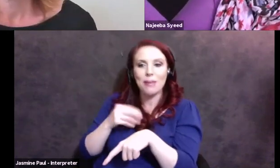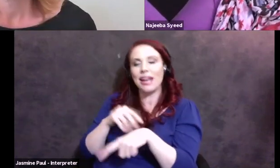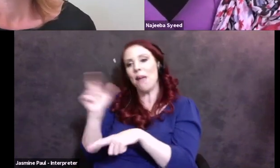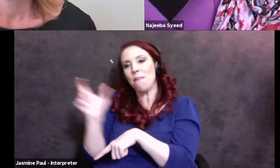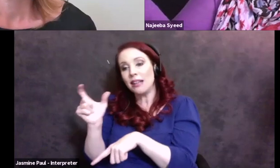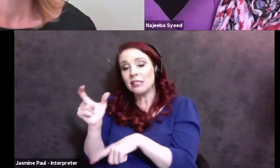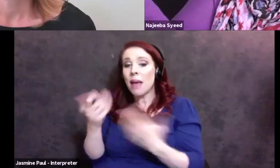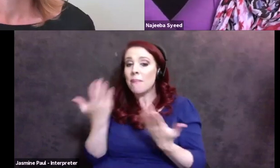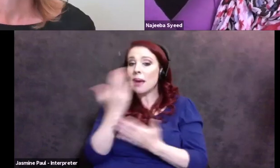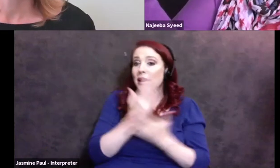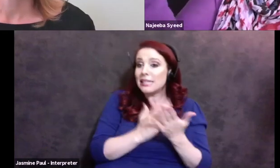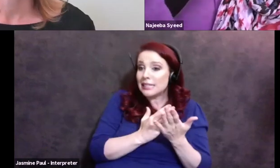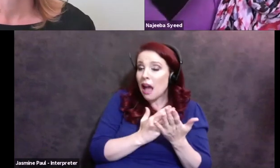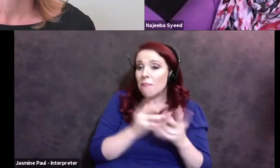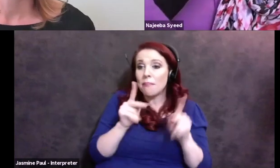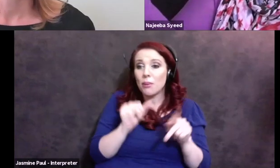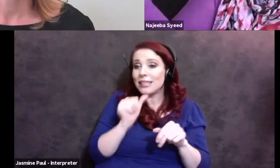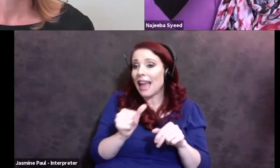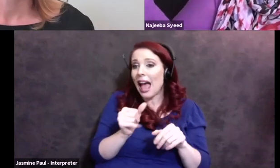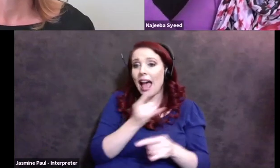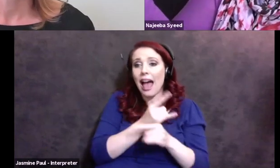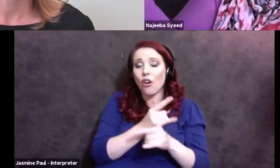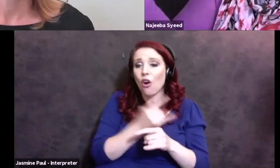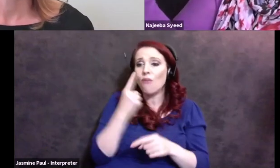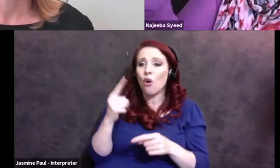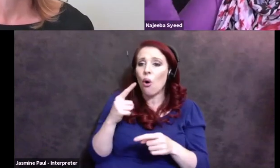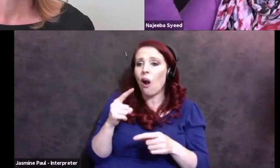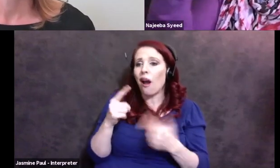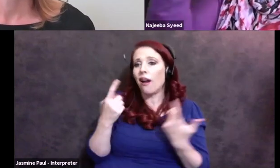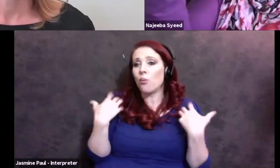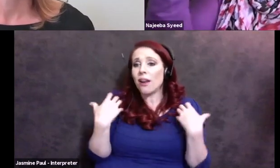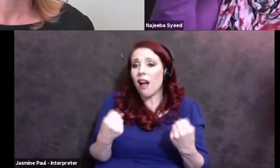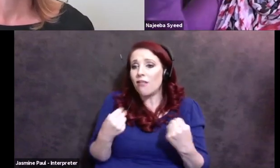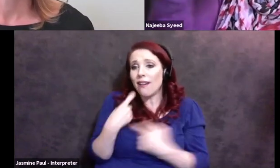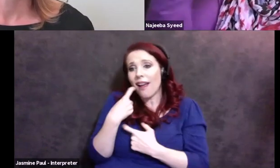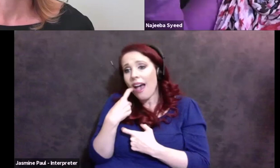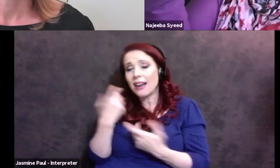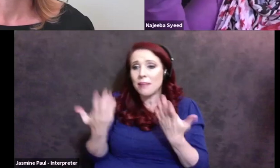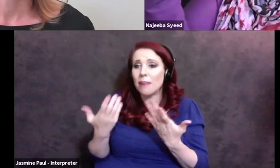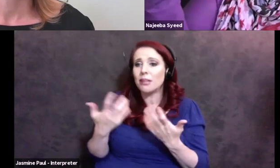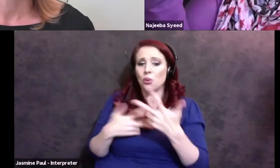of recovery, right? It would end up with these three different groups of people at one table.